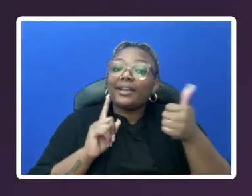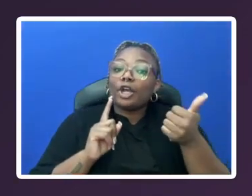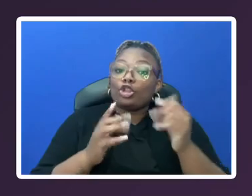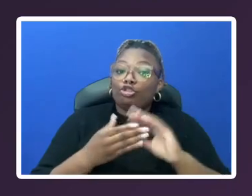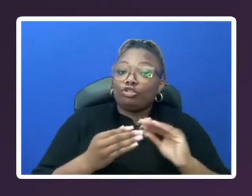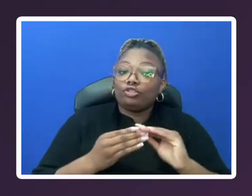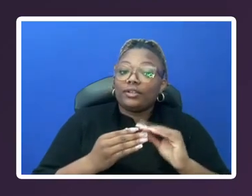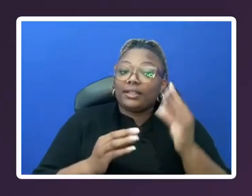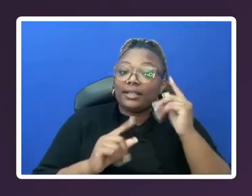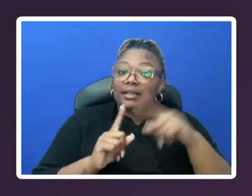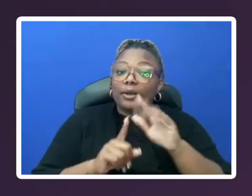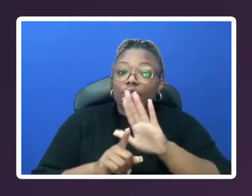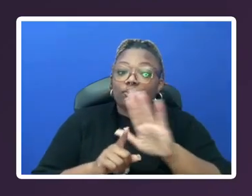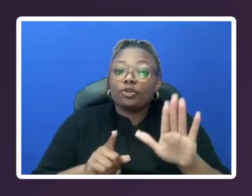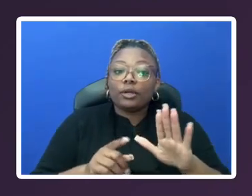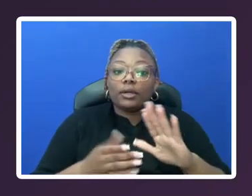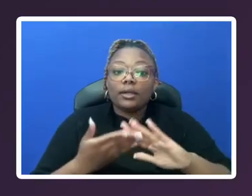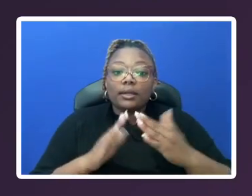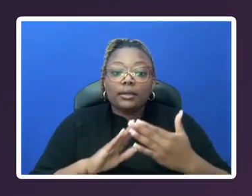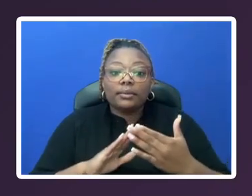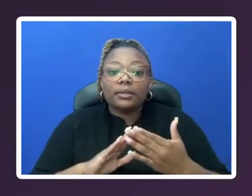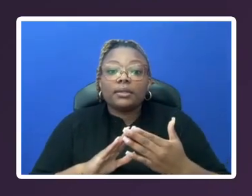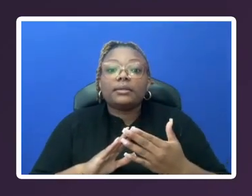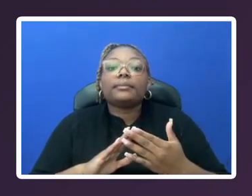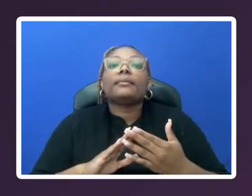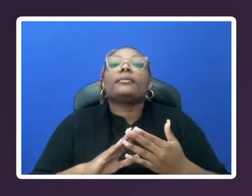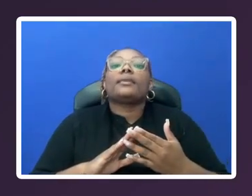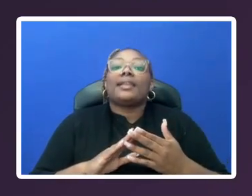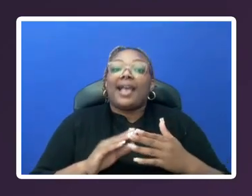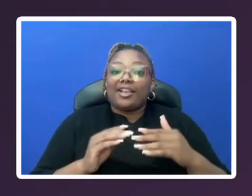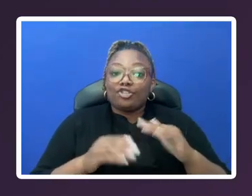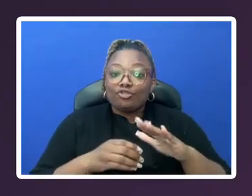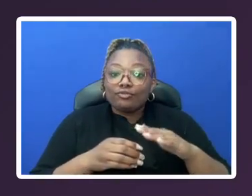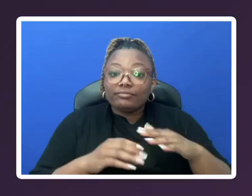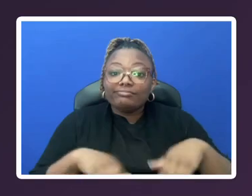how the history you have created with neighbors, friends, and other community -- and think of the